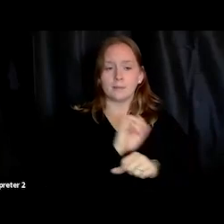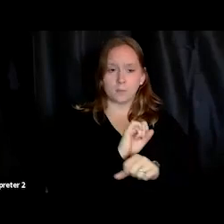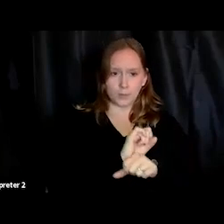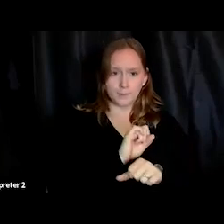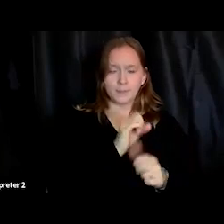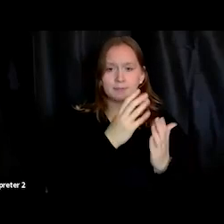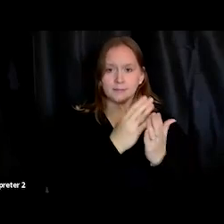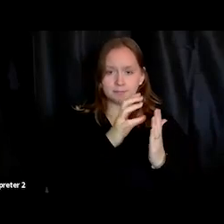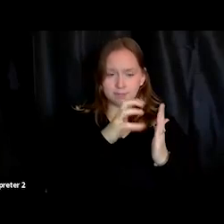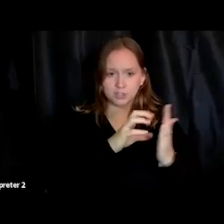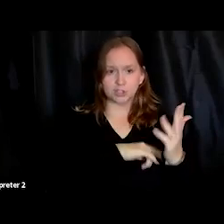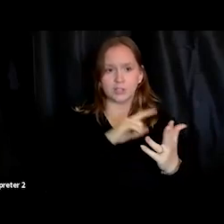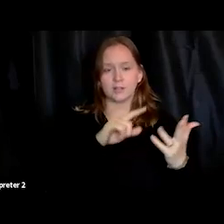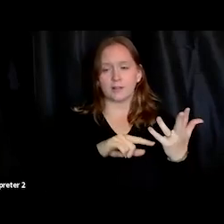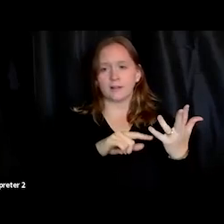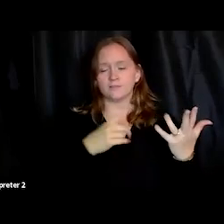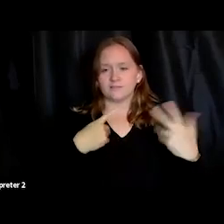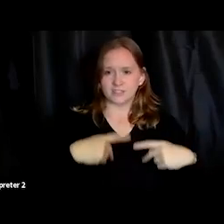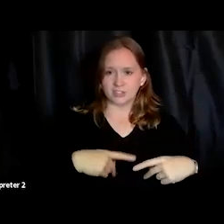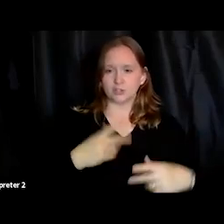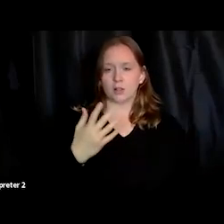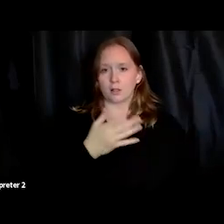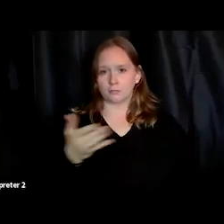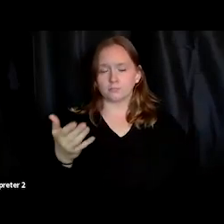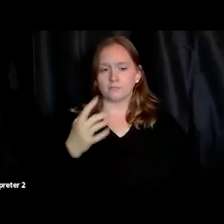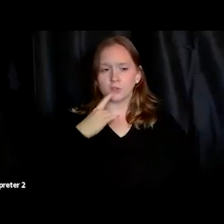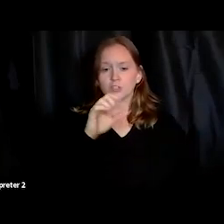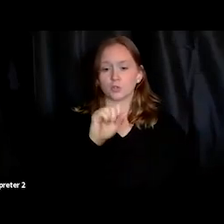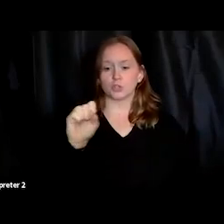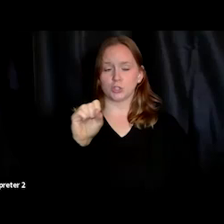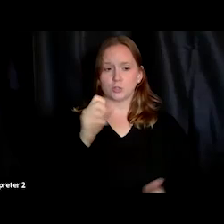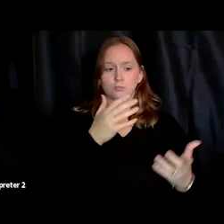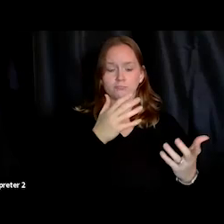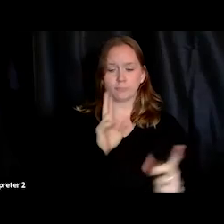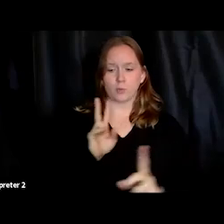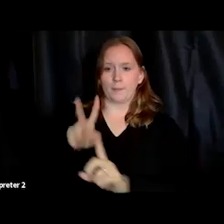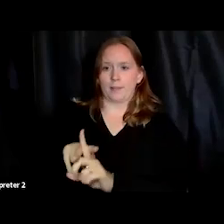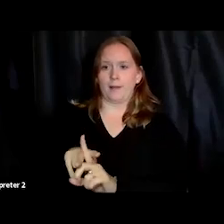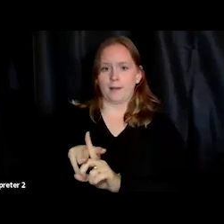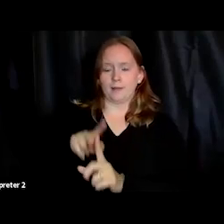will be very important for Social Security then to apply the appropriate grid rule. So there's nothing you need to do